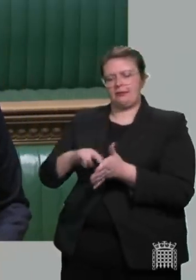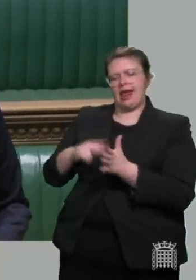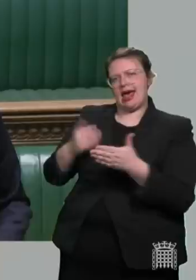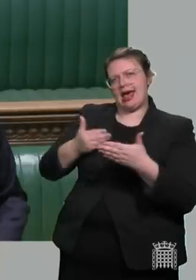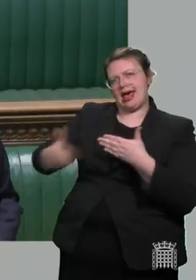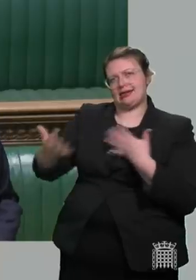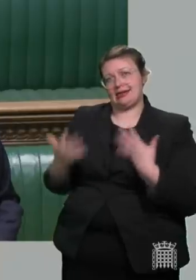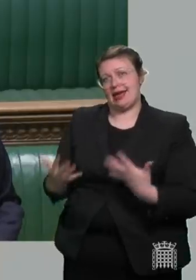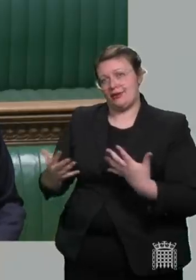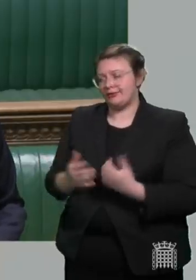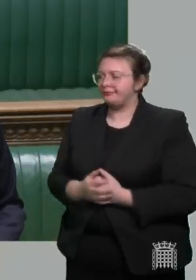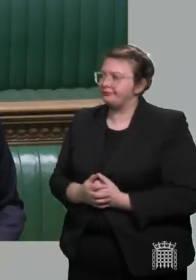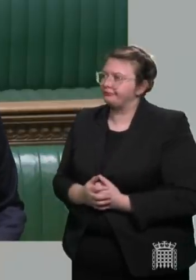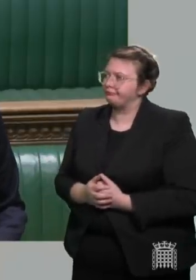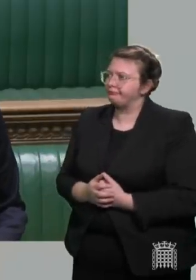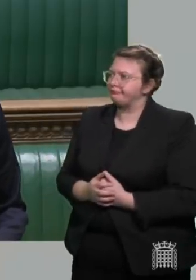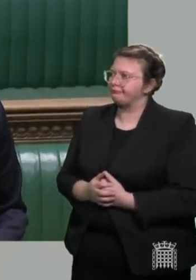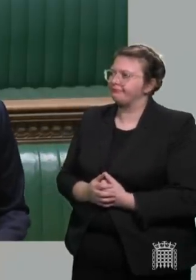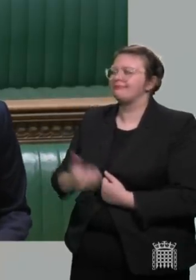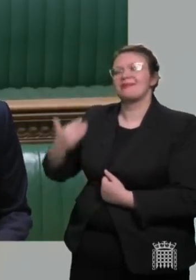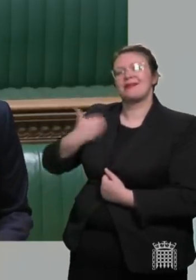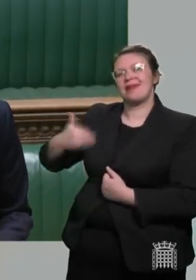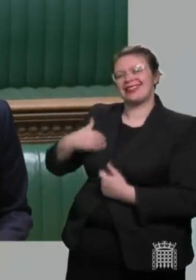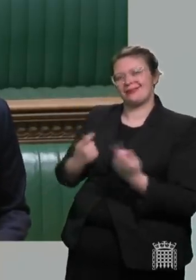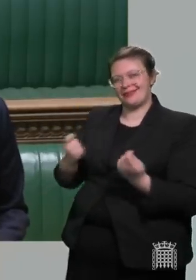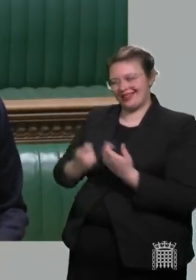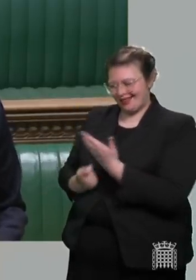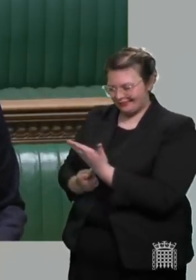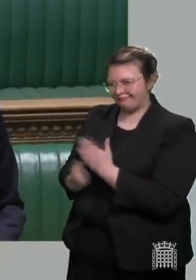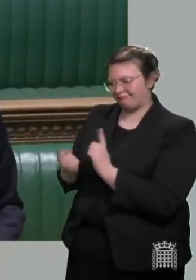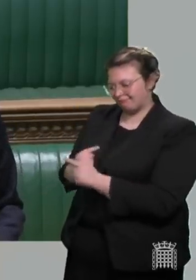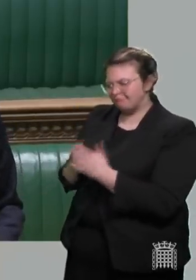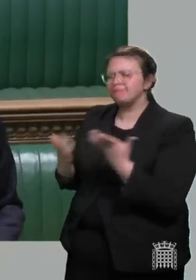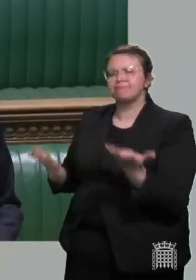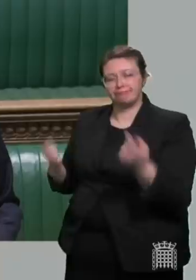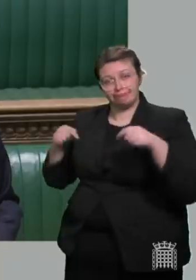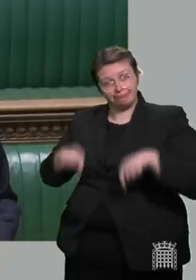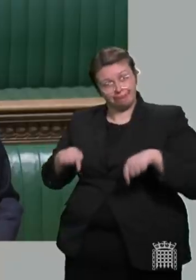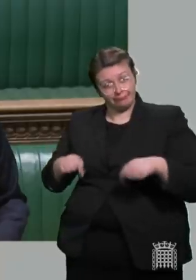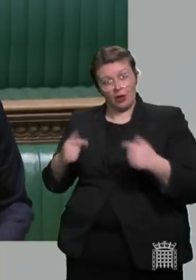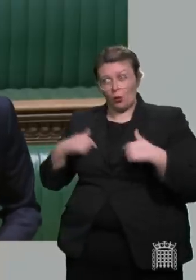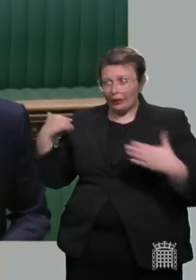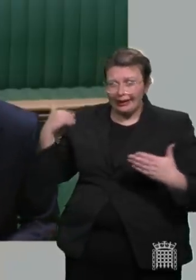Today’s forecasts show that our response to coronavirus is working. The Prime